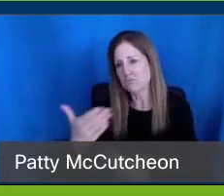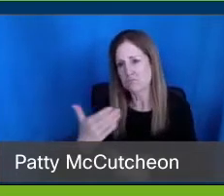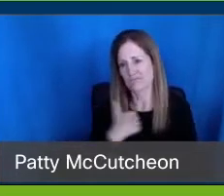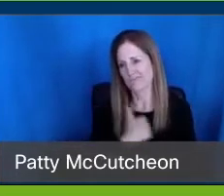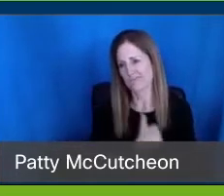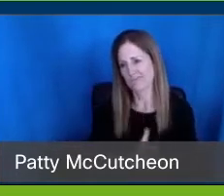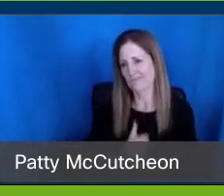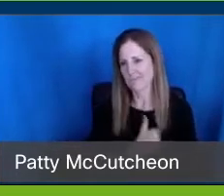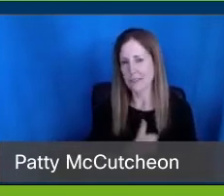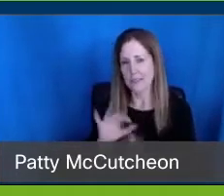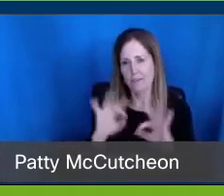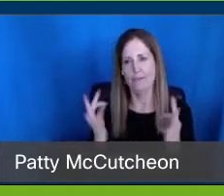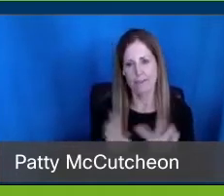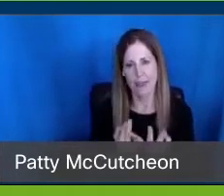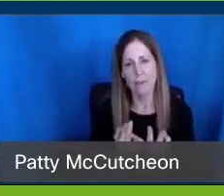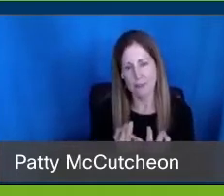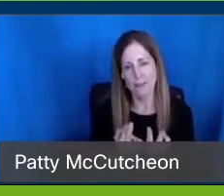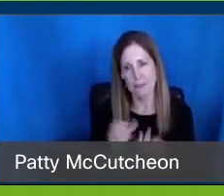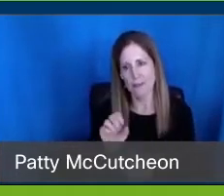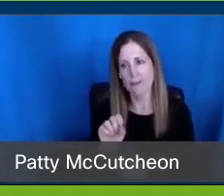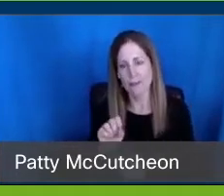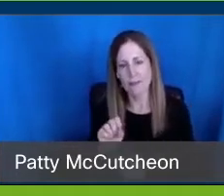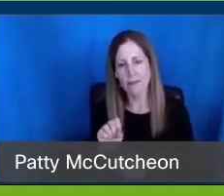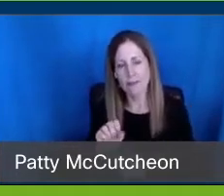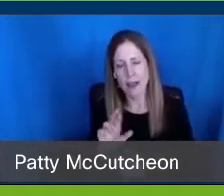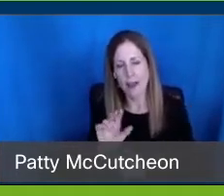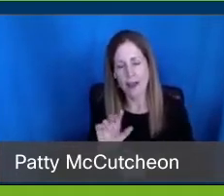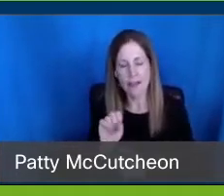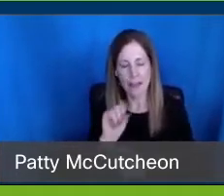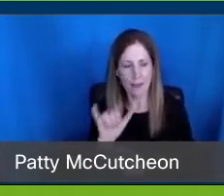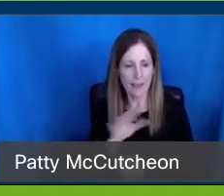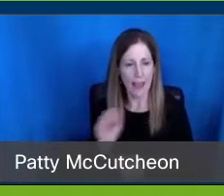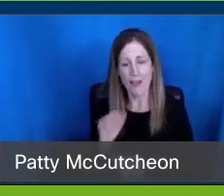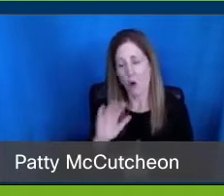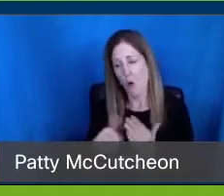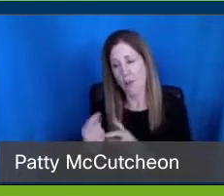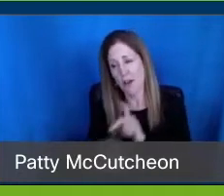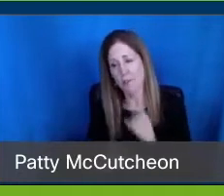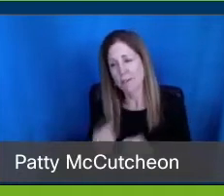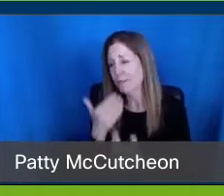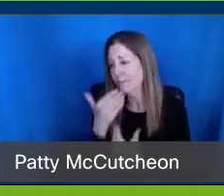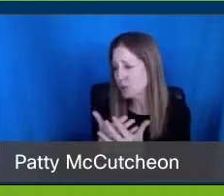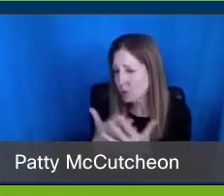as well as an individual that has made such huge contributions. Thank you so much for the great background, Natasha.